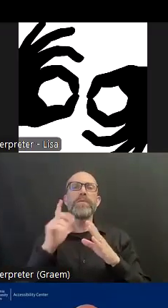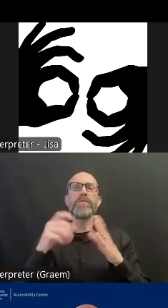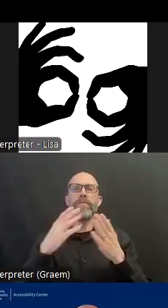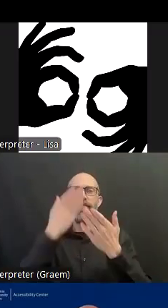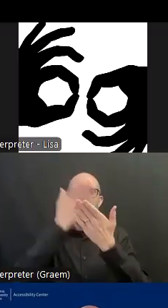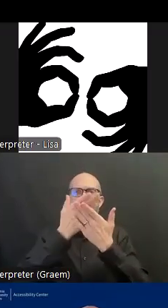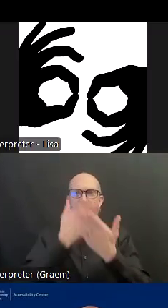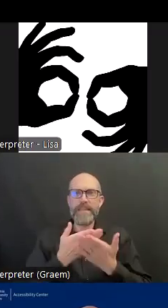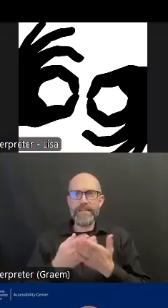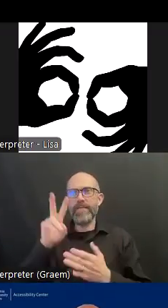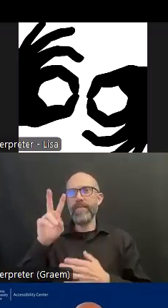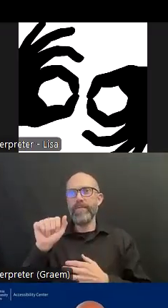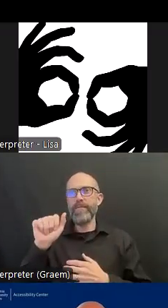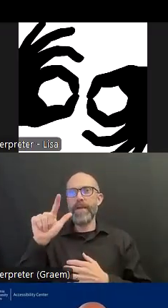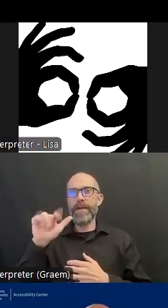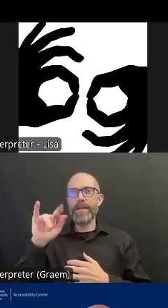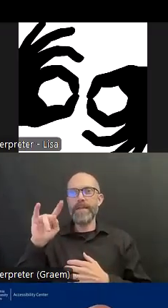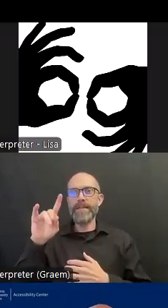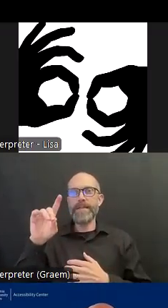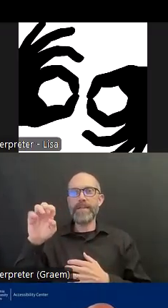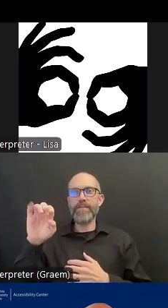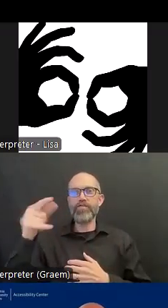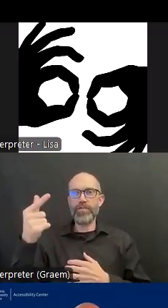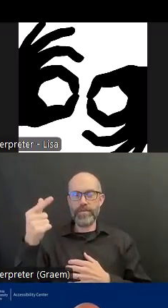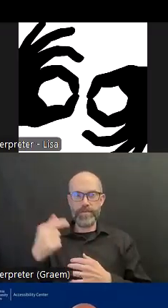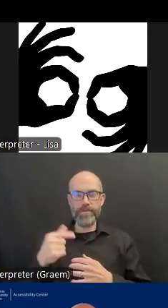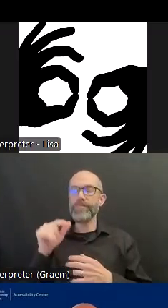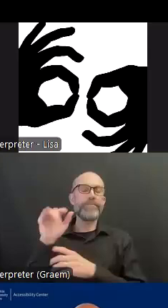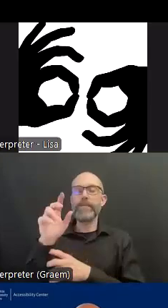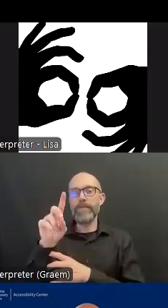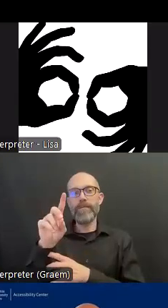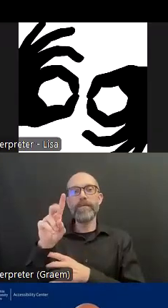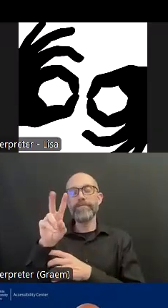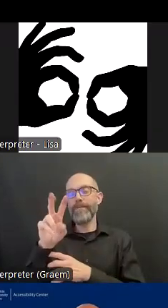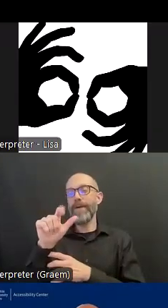Something that you'll hear often from us is that it's the whole trust but verify.